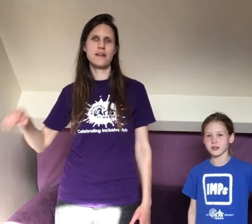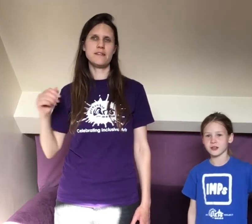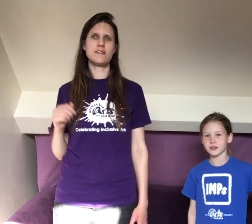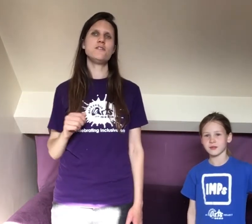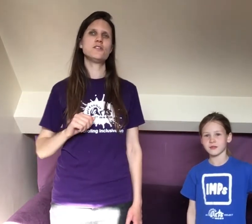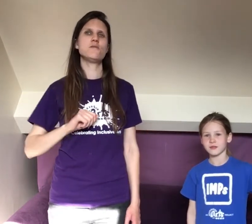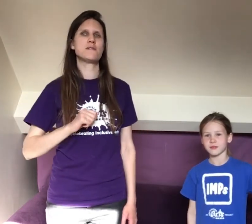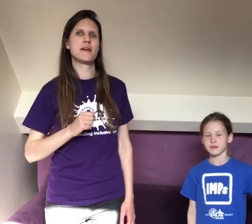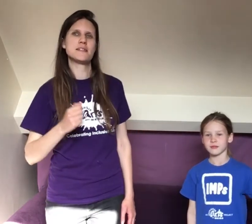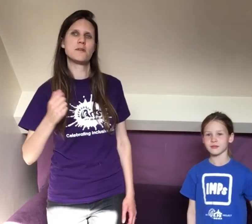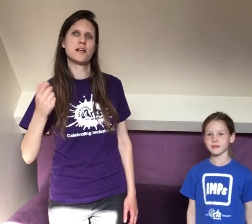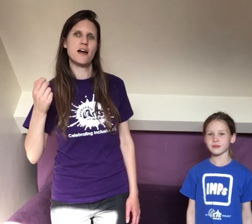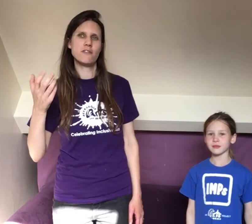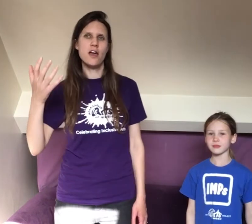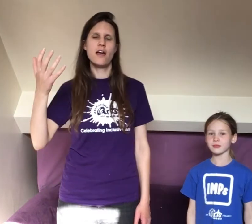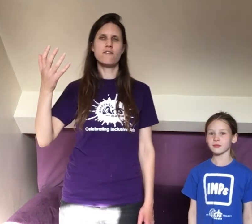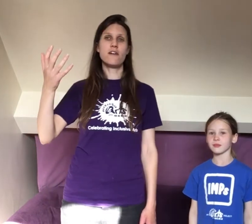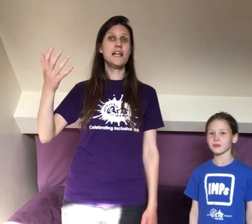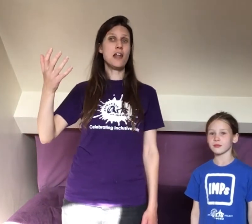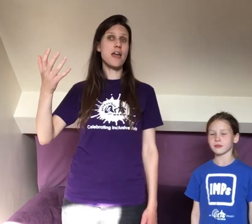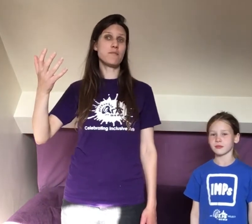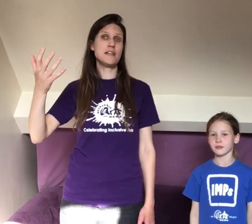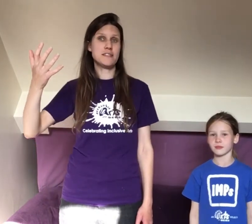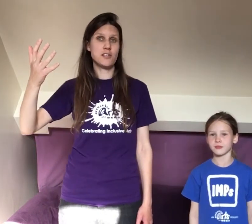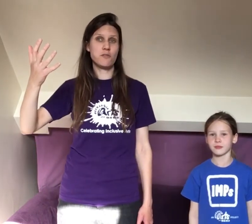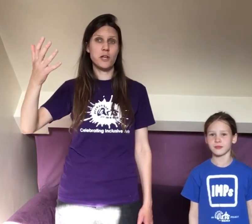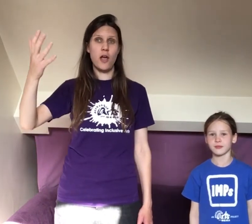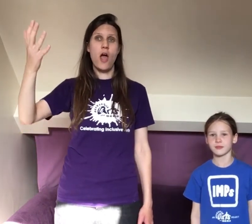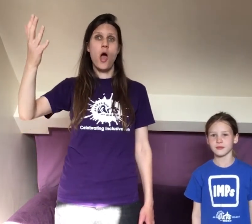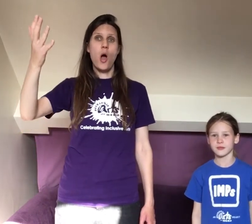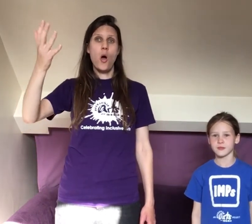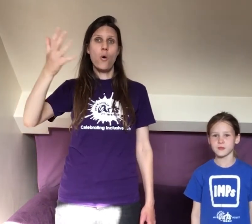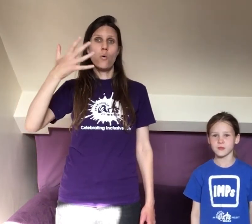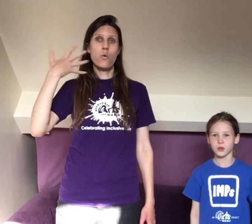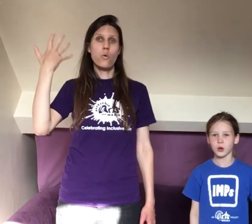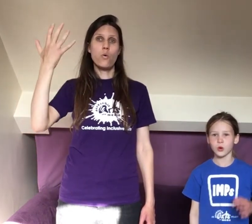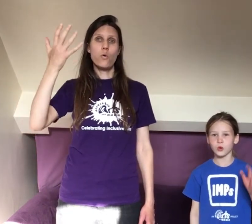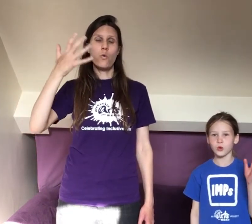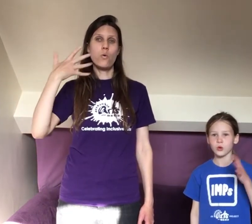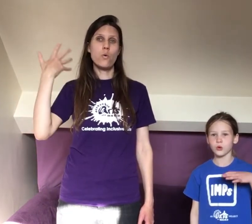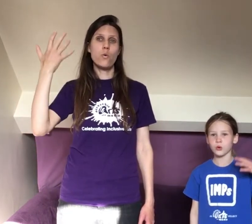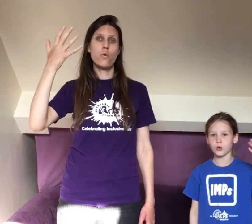Ready? So you do it with me. So we’re gonna have a very light breeze first of all. We’re going to go [BLOW].